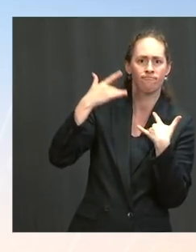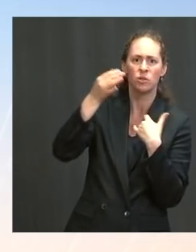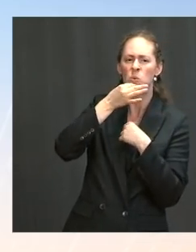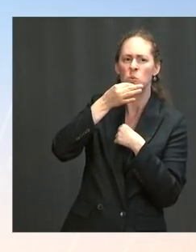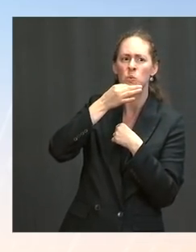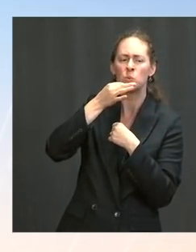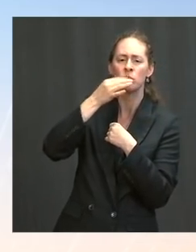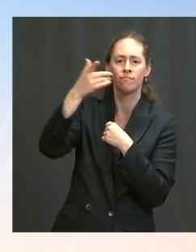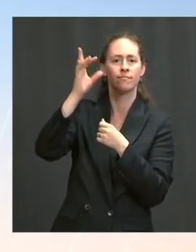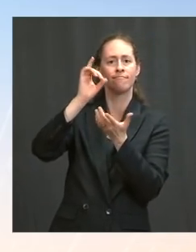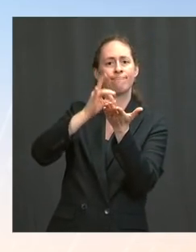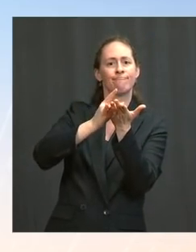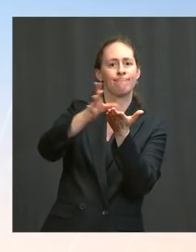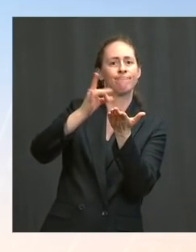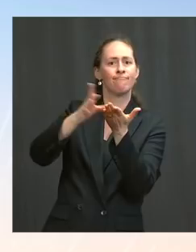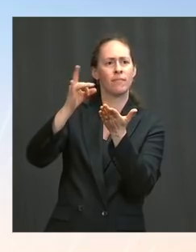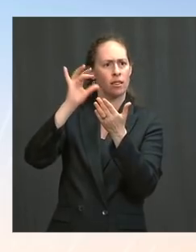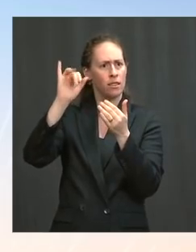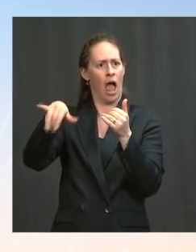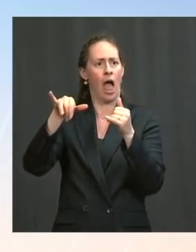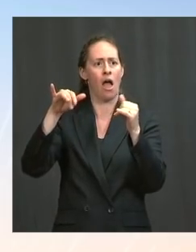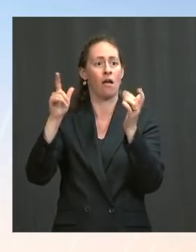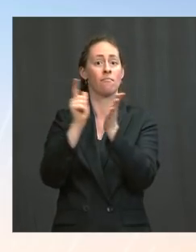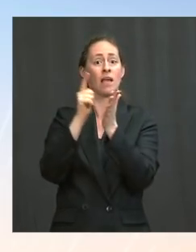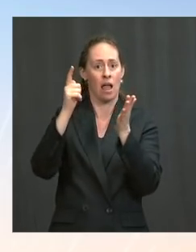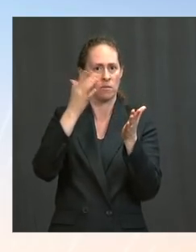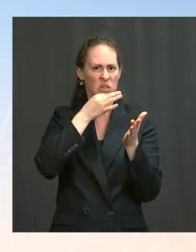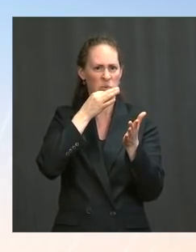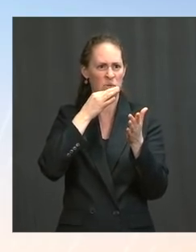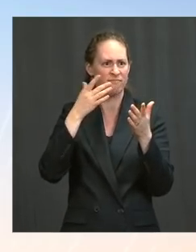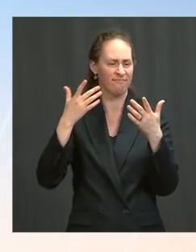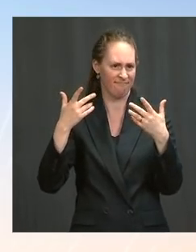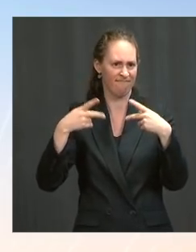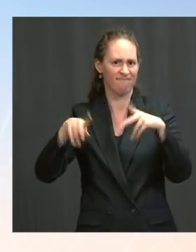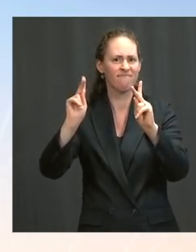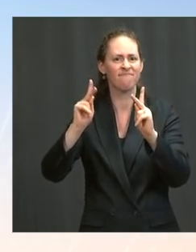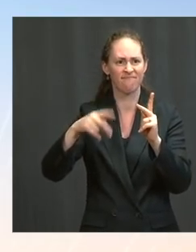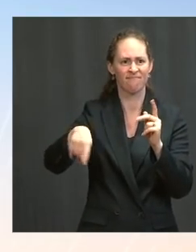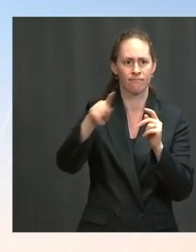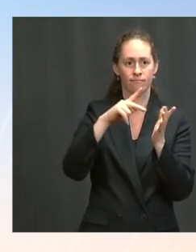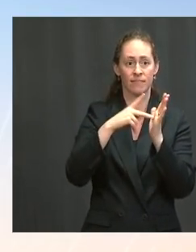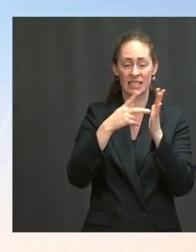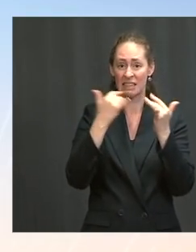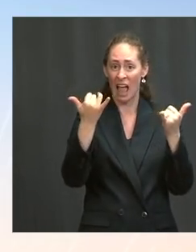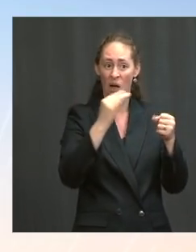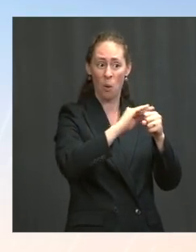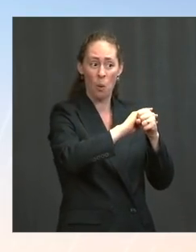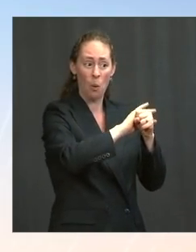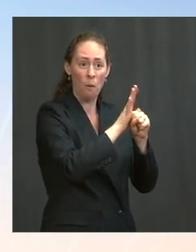I'm sorry, evictions make the threat of COVID even worse, especially when it comes to Black and brown communities. What's the President's response to that?